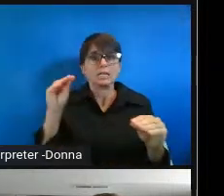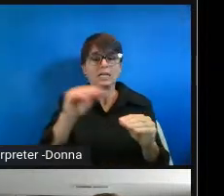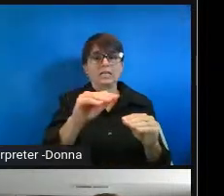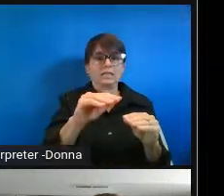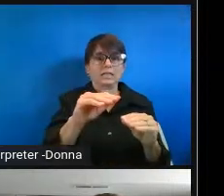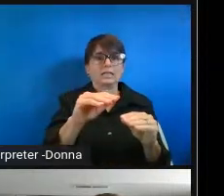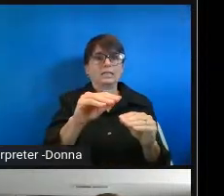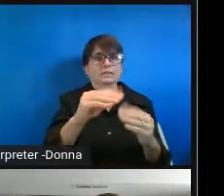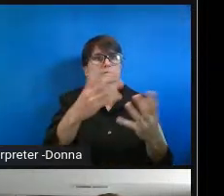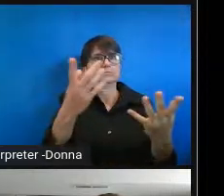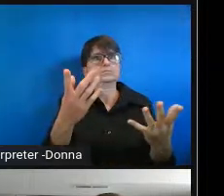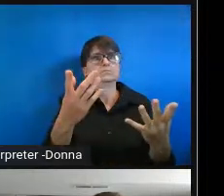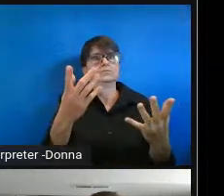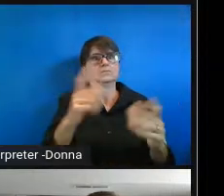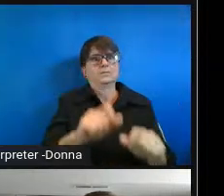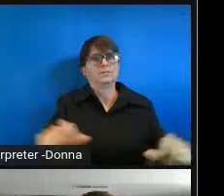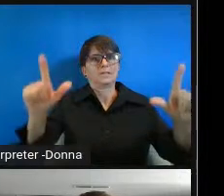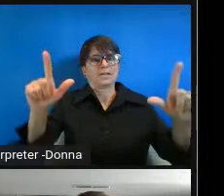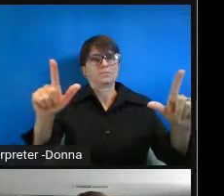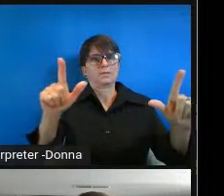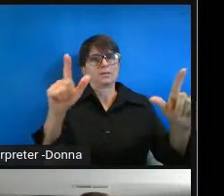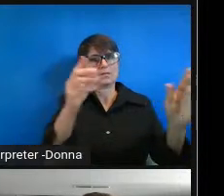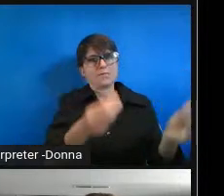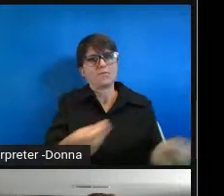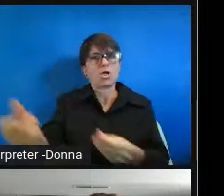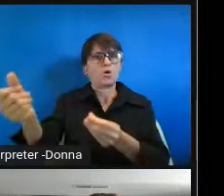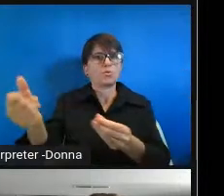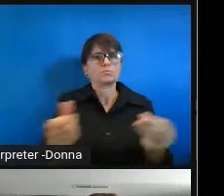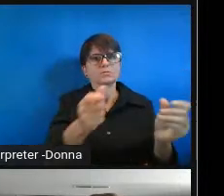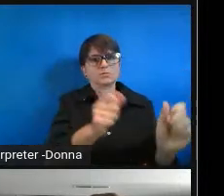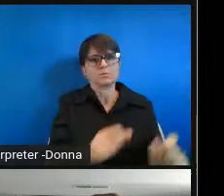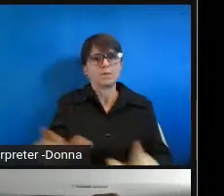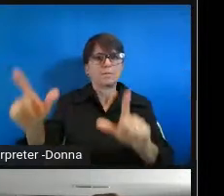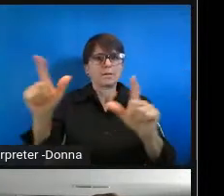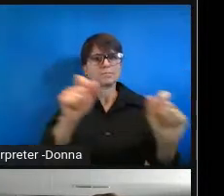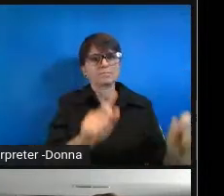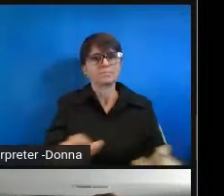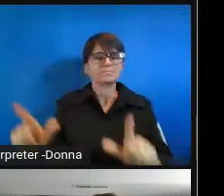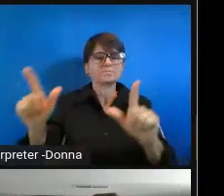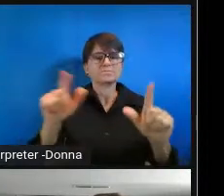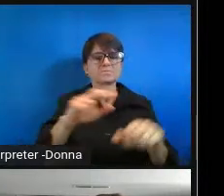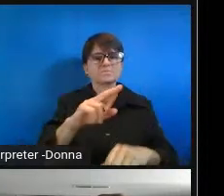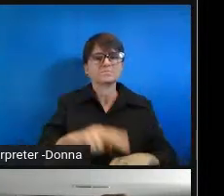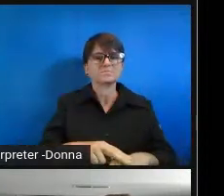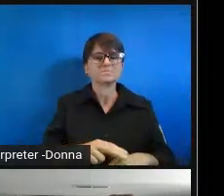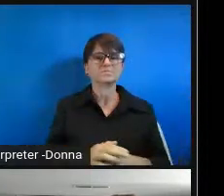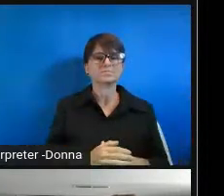considered whether or not it is necessary and whether the hidden content could instead be prioritized into the existing